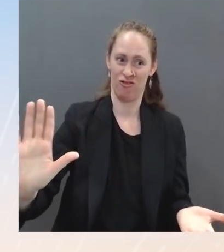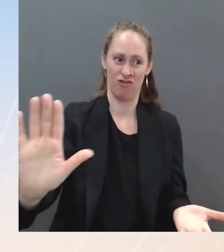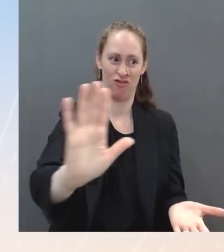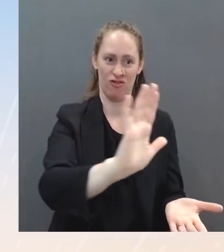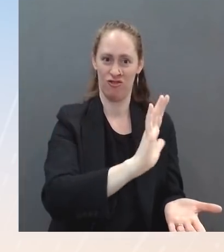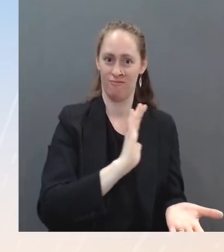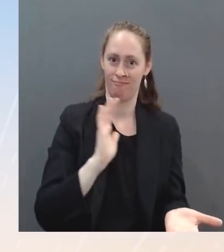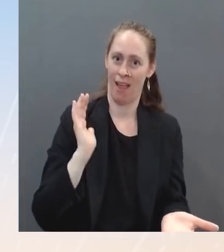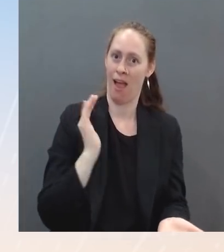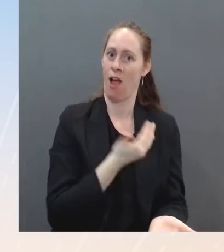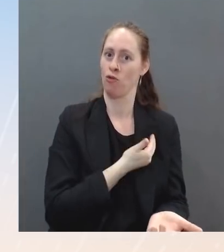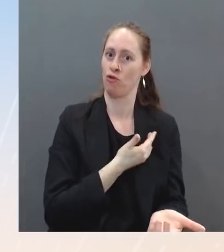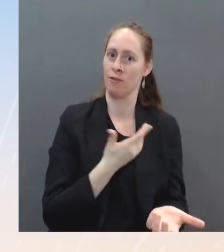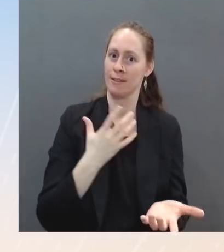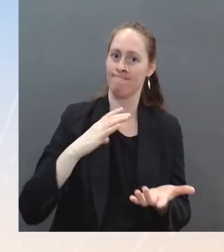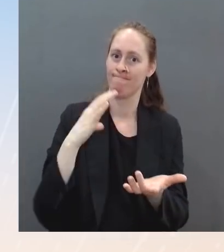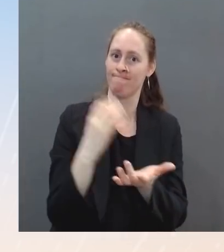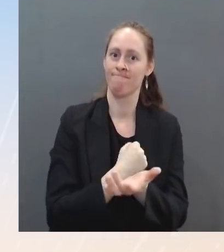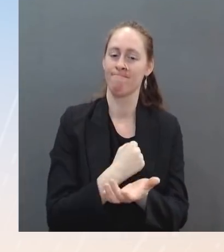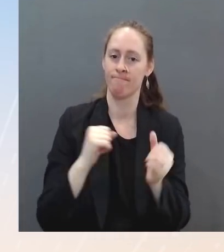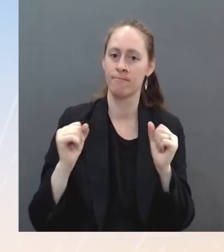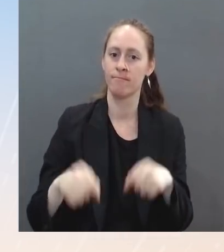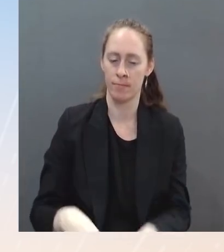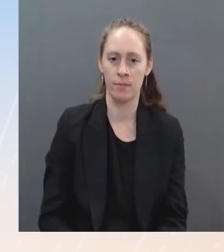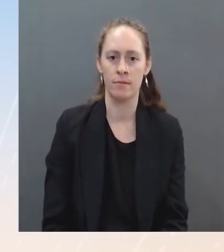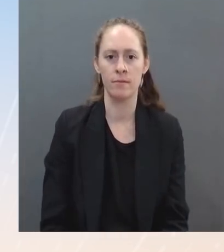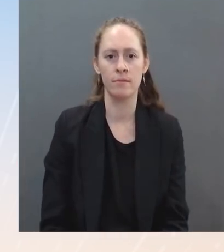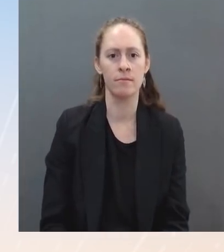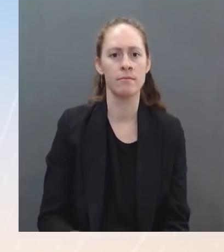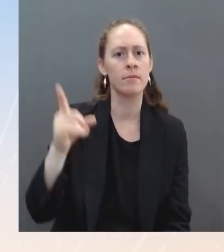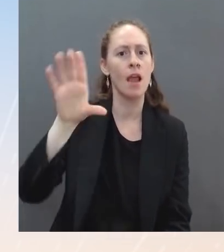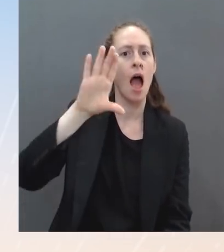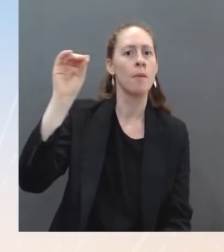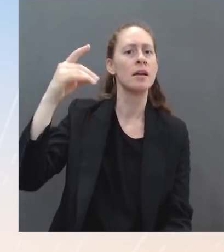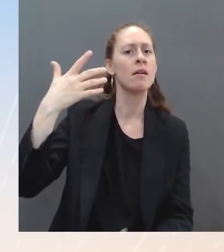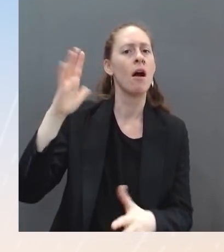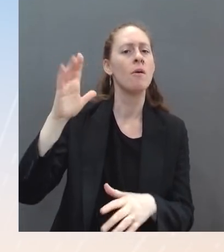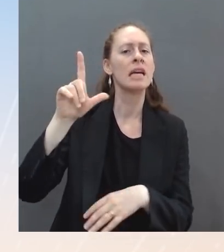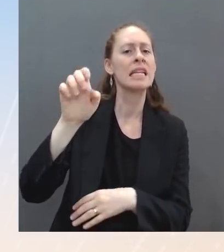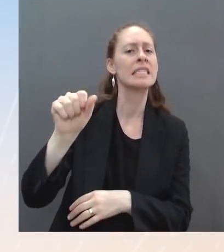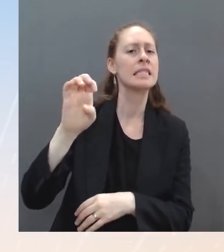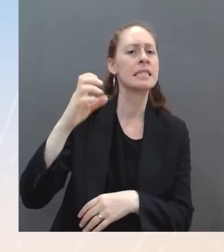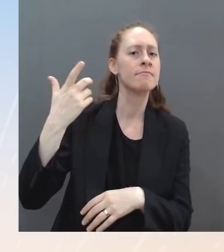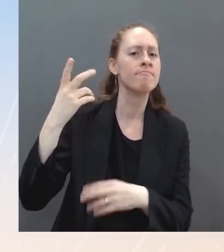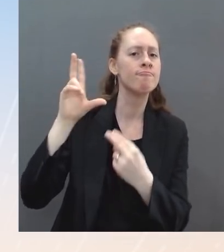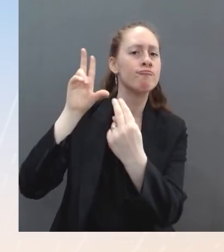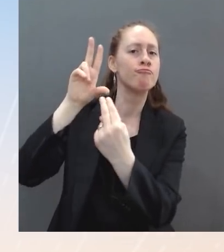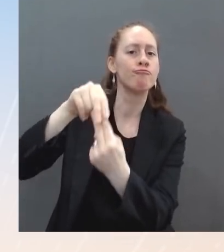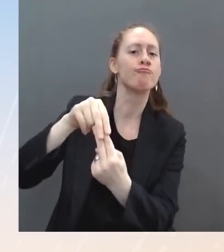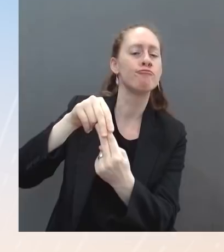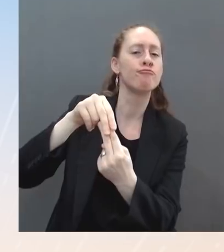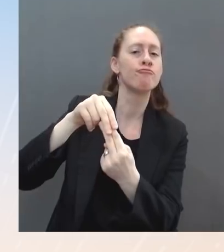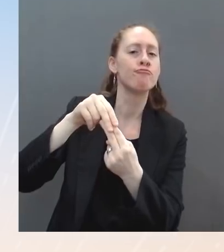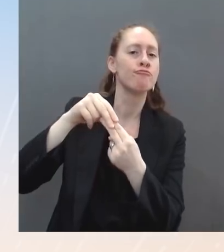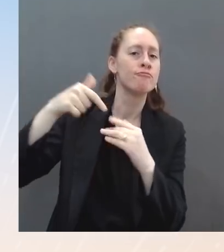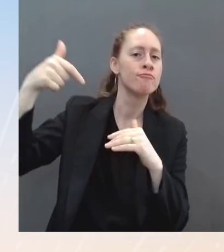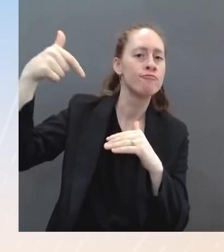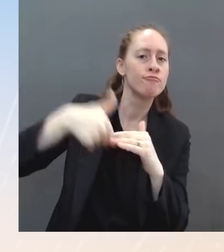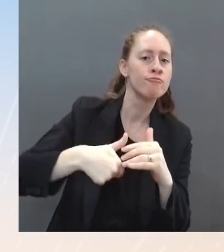They then -- in areas where they are more interested in potentially discovering, they then seek a permit within their leased areas.